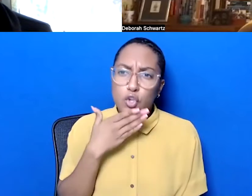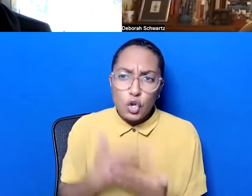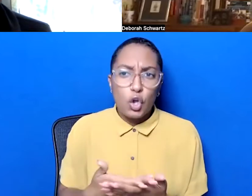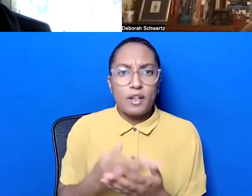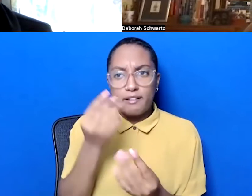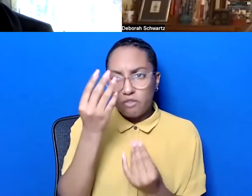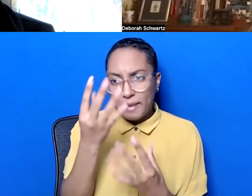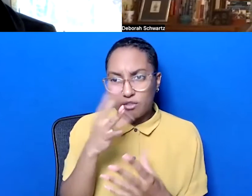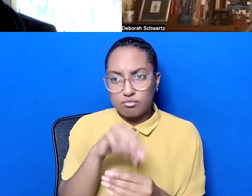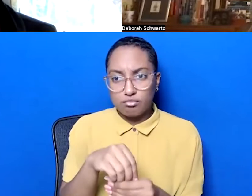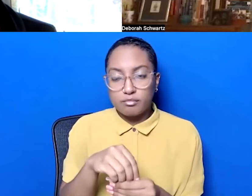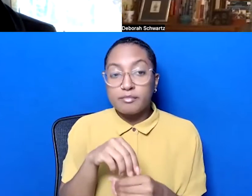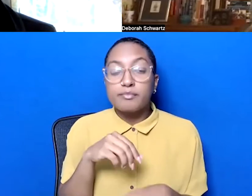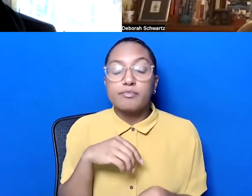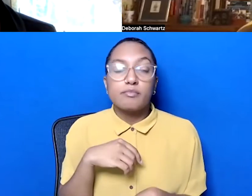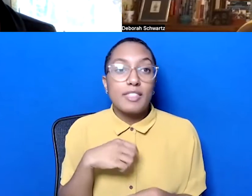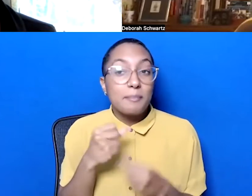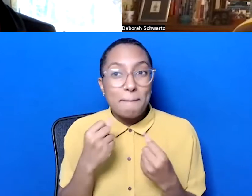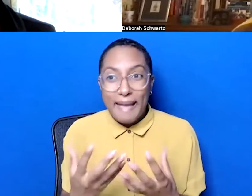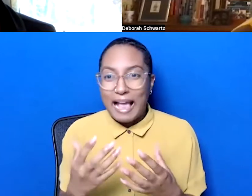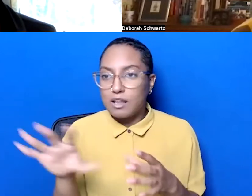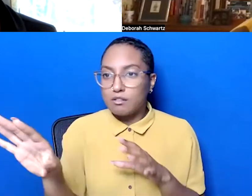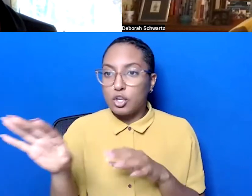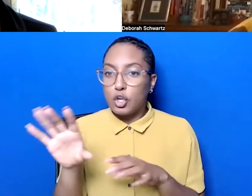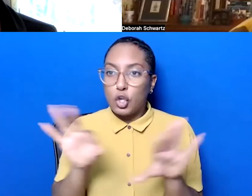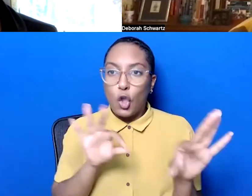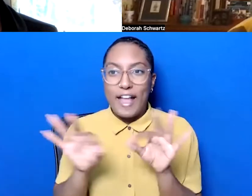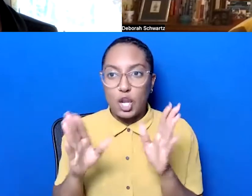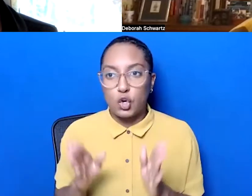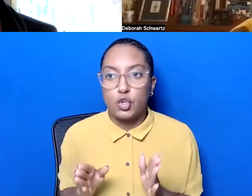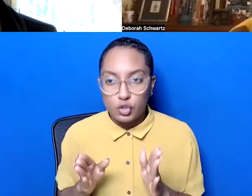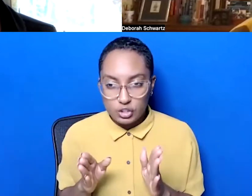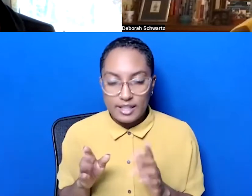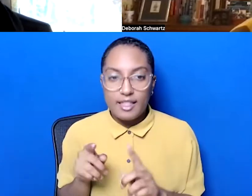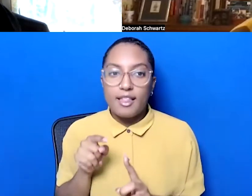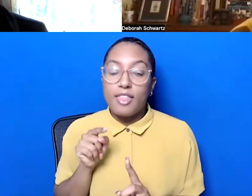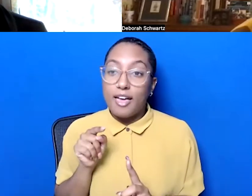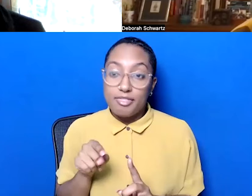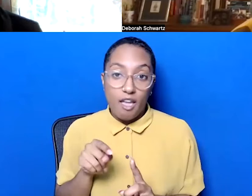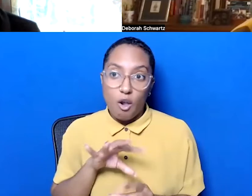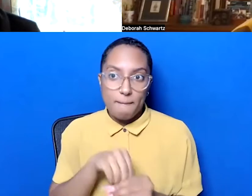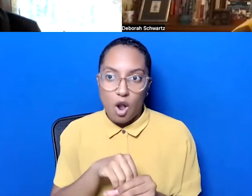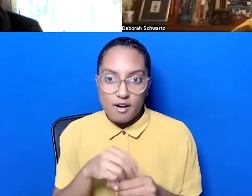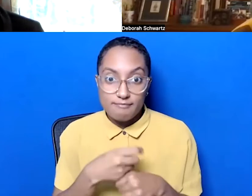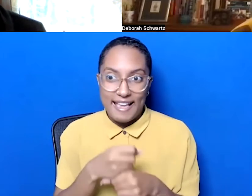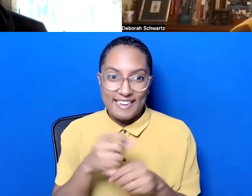There are lots of curators that are participants in, in those- I usually recognize a few people.